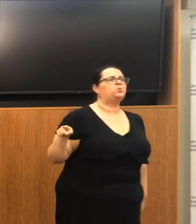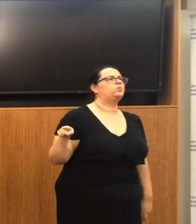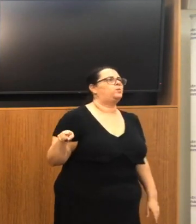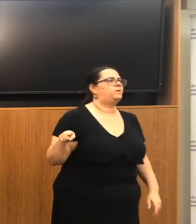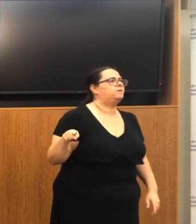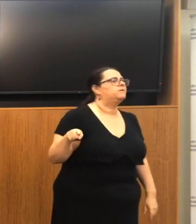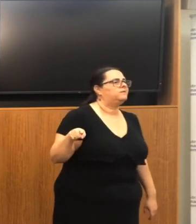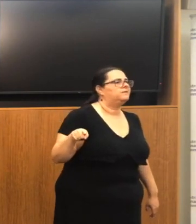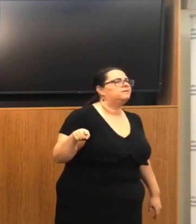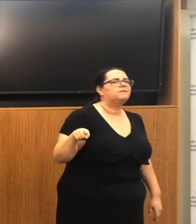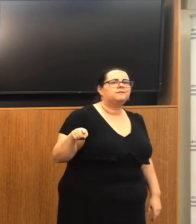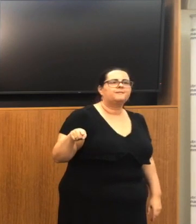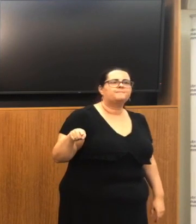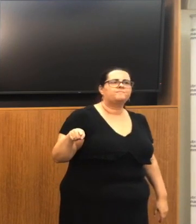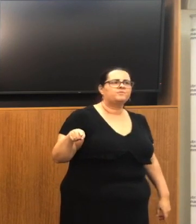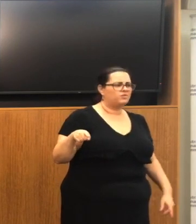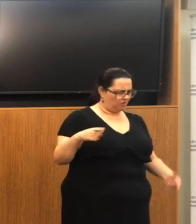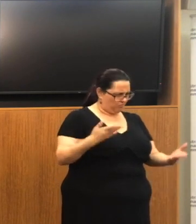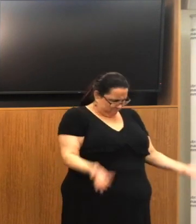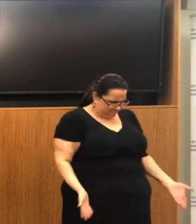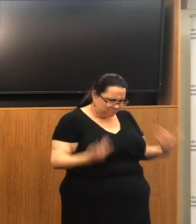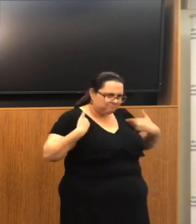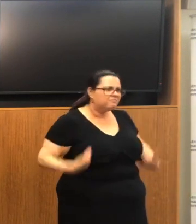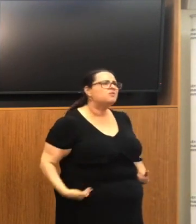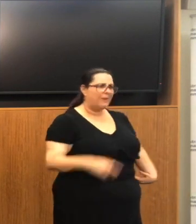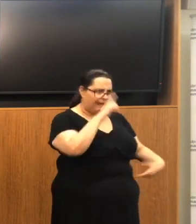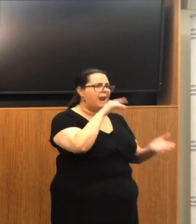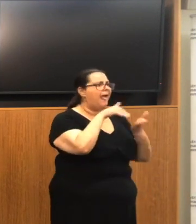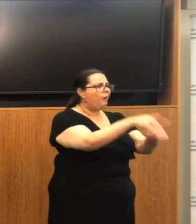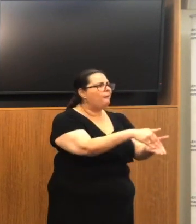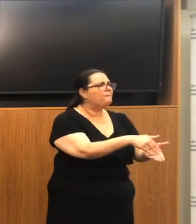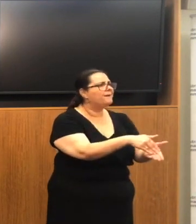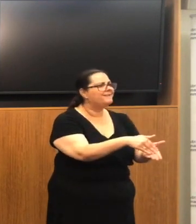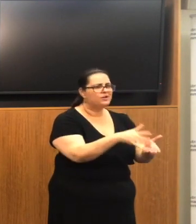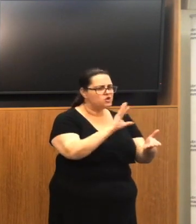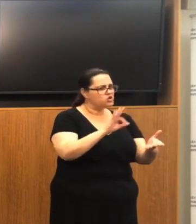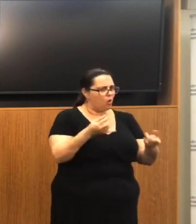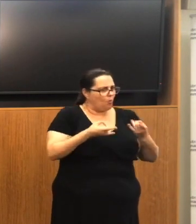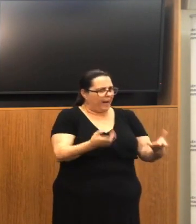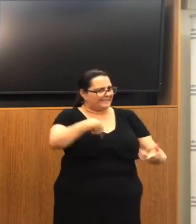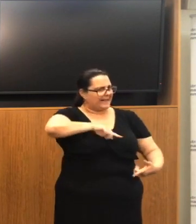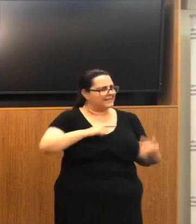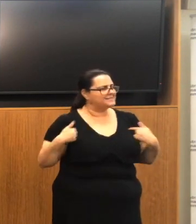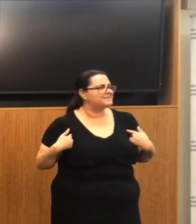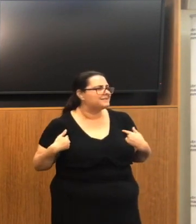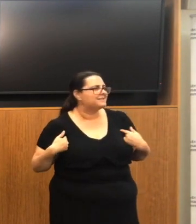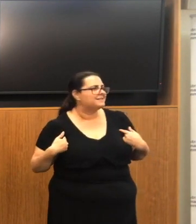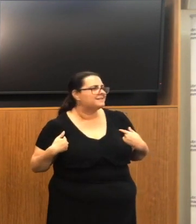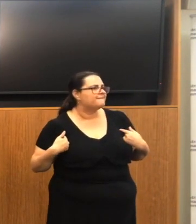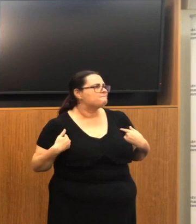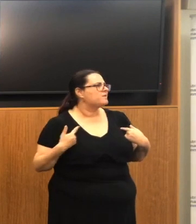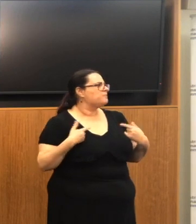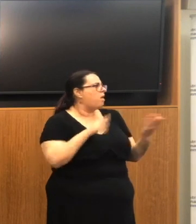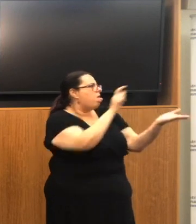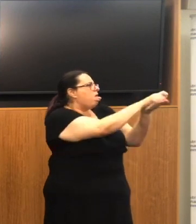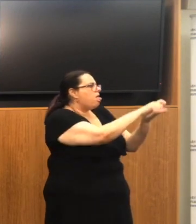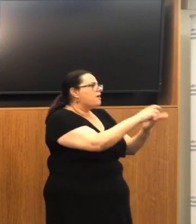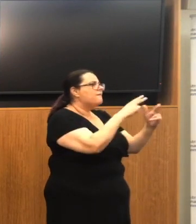There's so much potential the you're wasting on maybe more funding which would never happen.